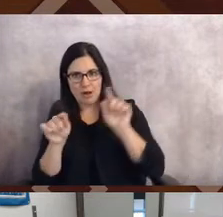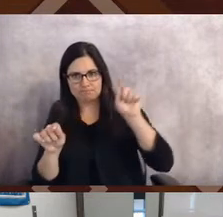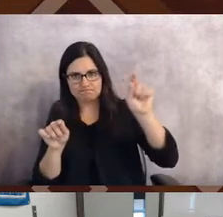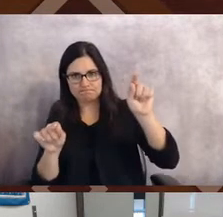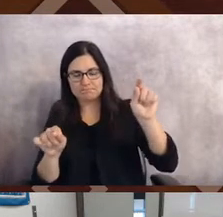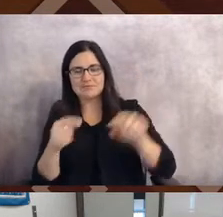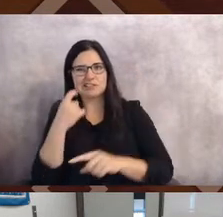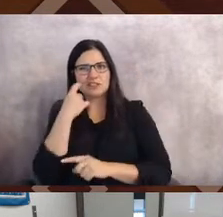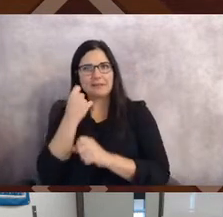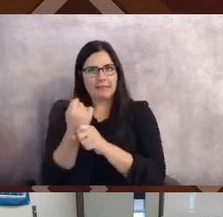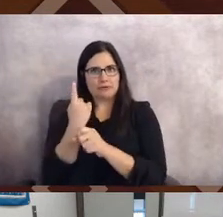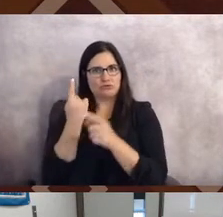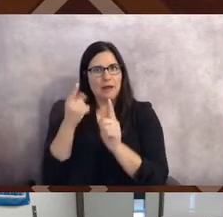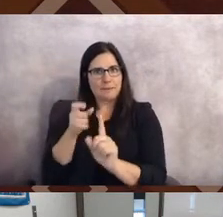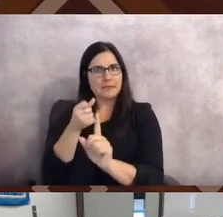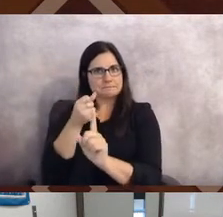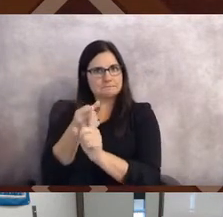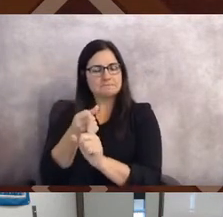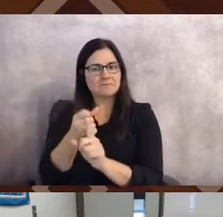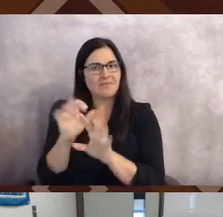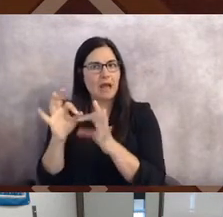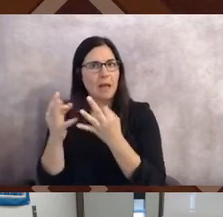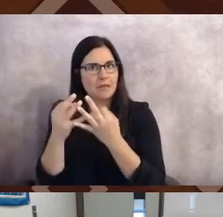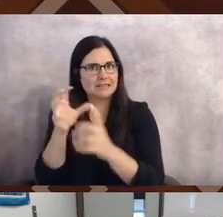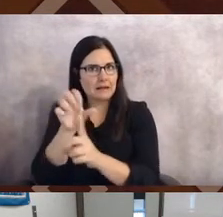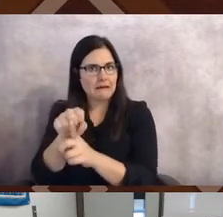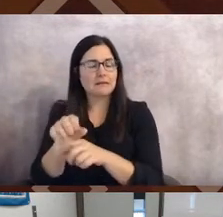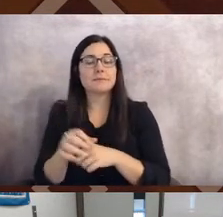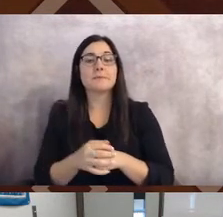So I can so start our next slide, please. Andrea,